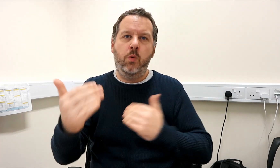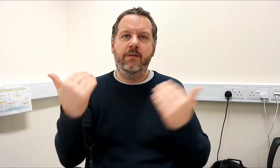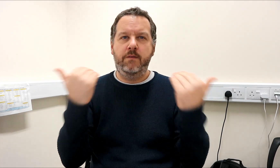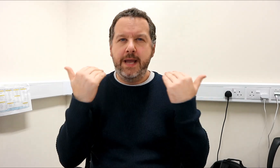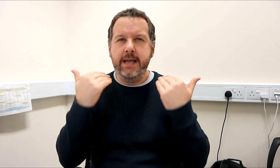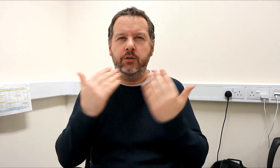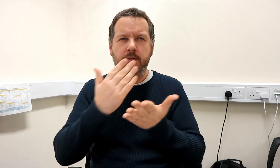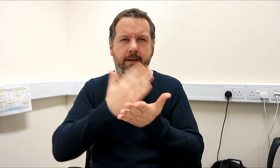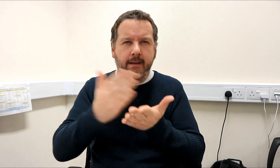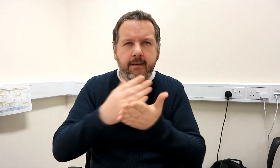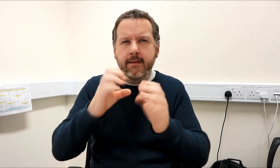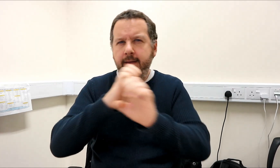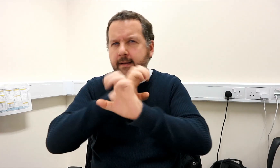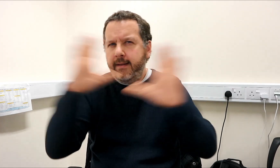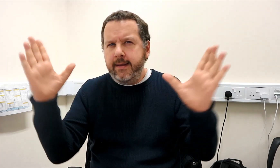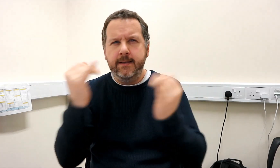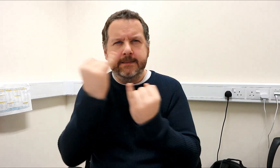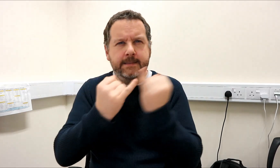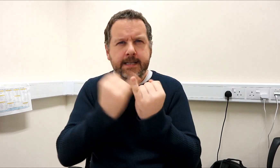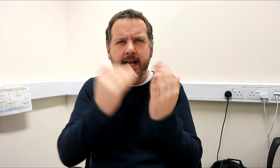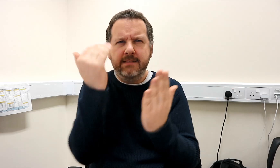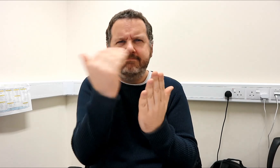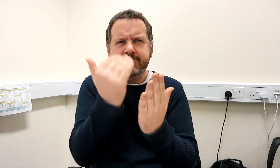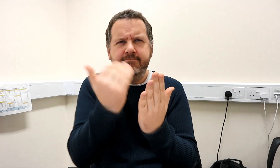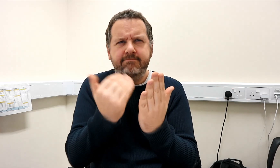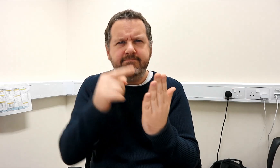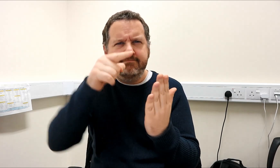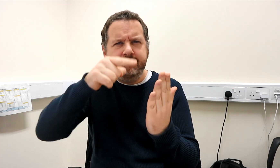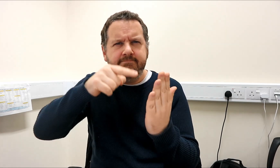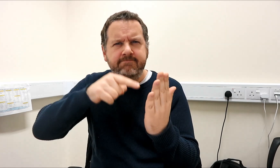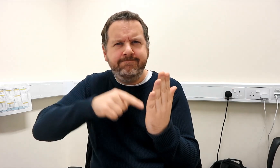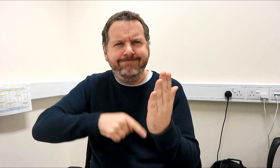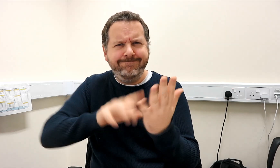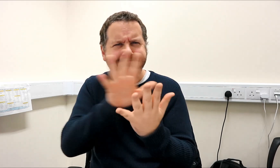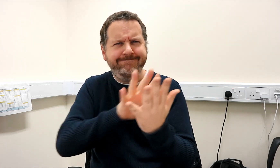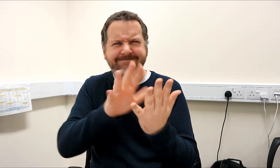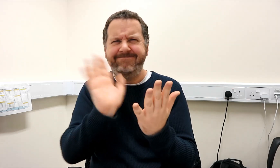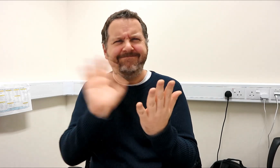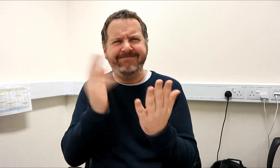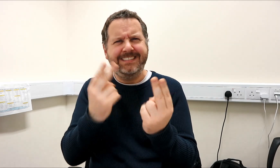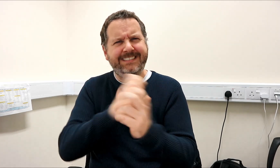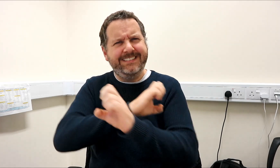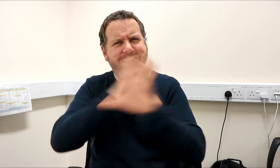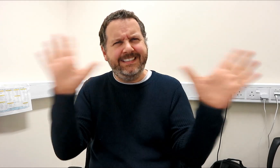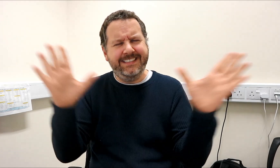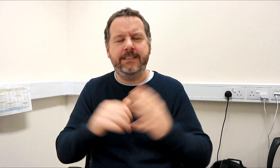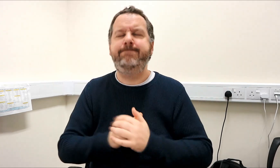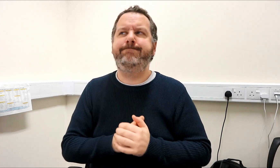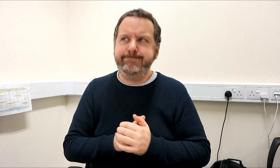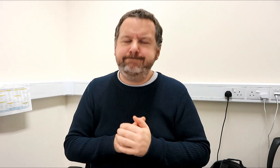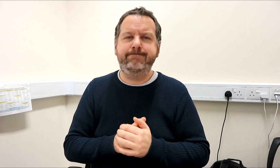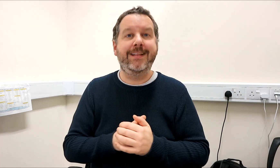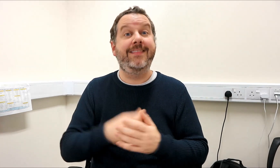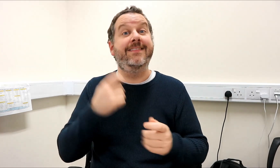more information and clarification was needed from SLIS before the next steps could be taken.